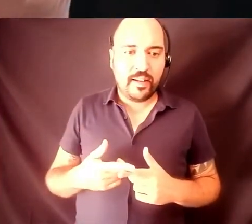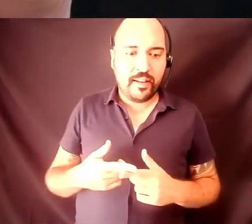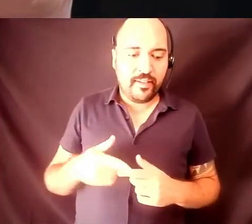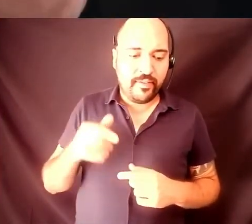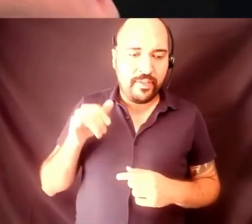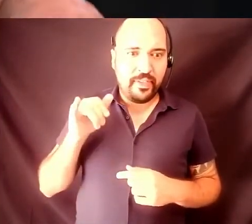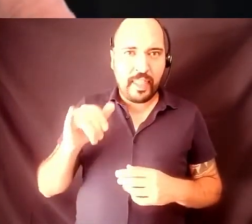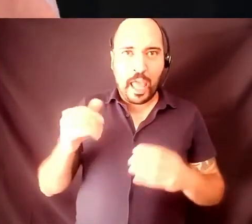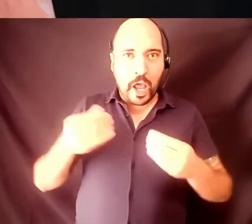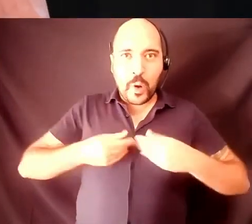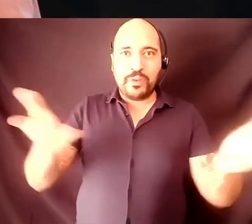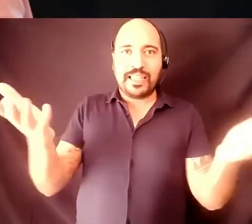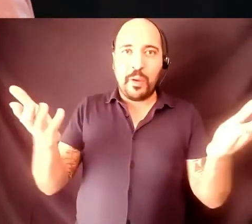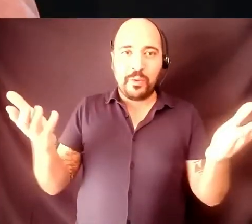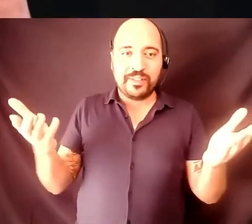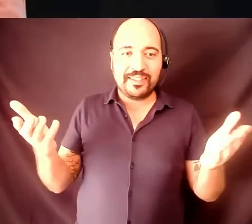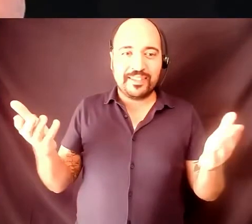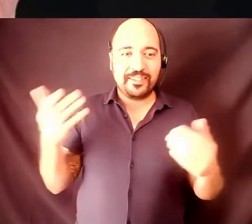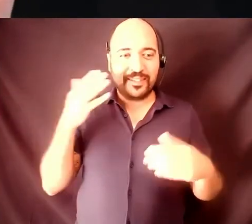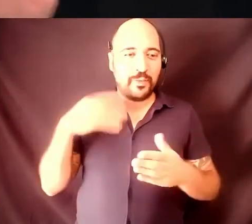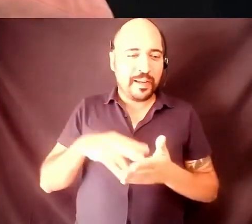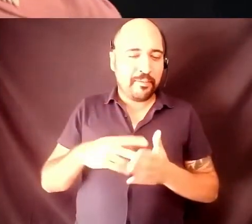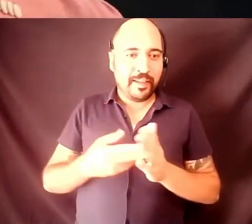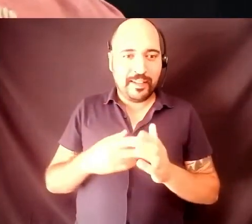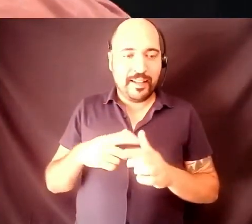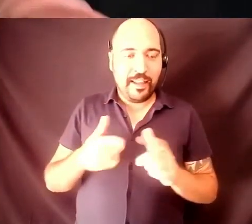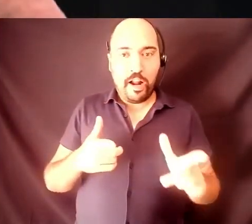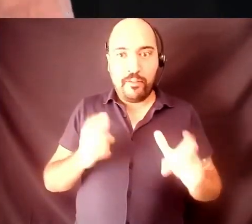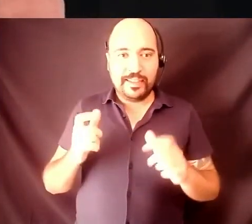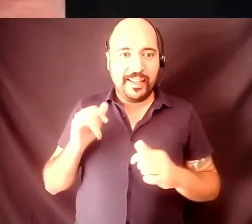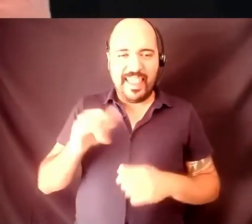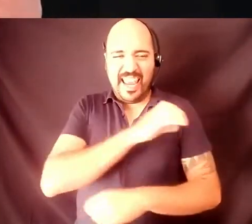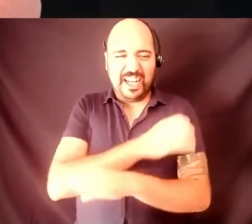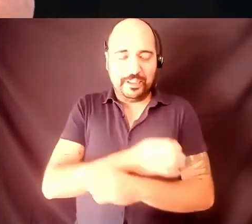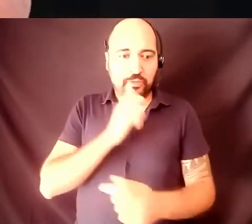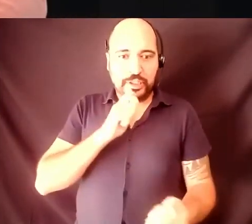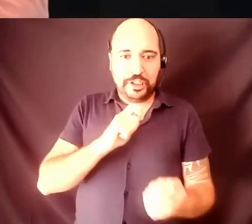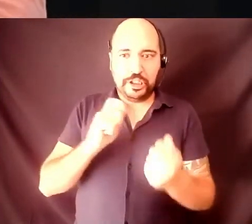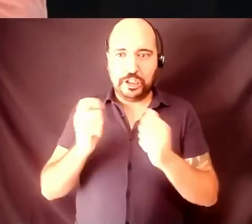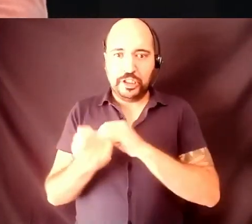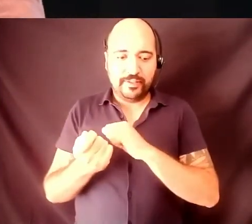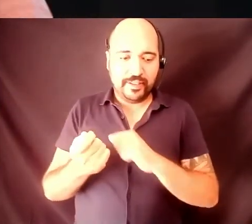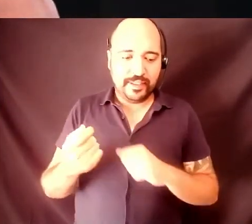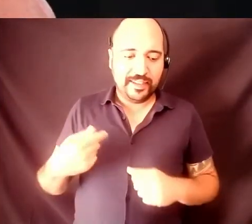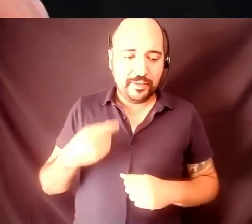And all of a sudden, the energy shifts. Right? And I want to play with the concept of being a guest. The thing about your work is.